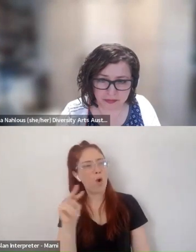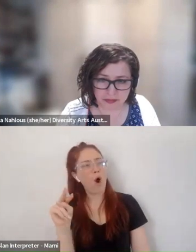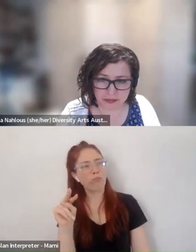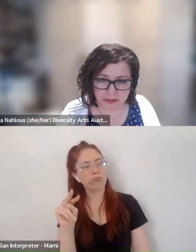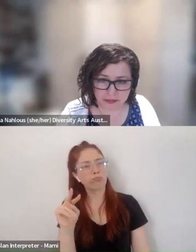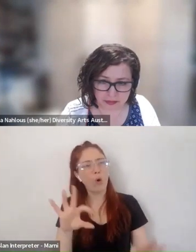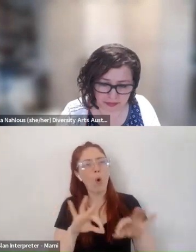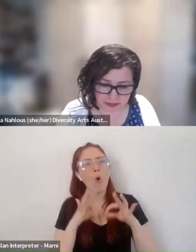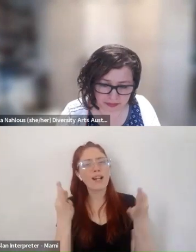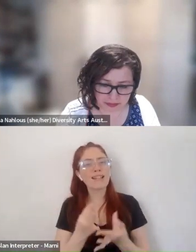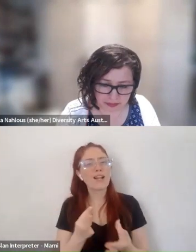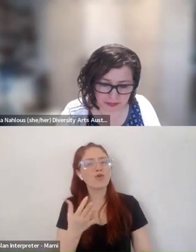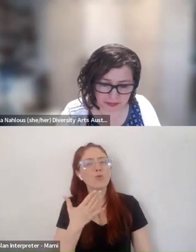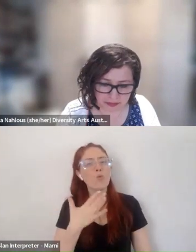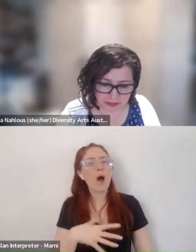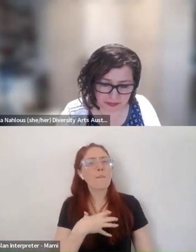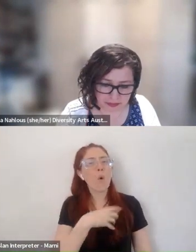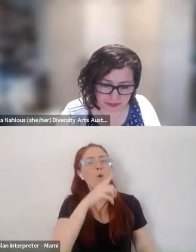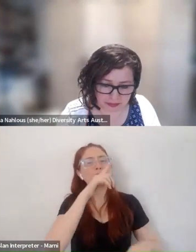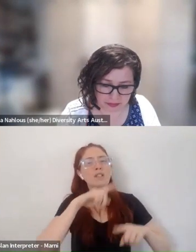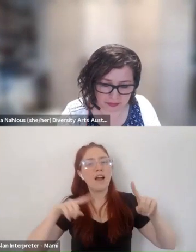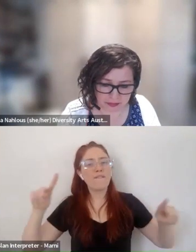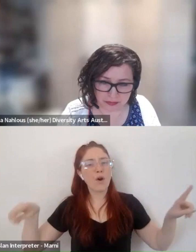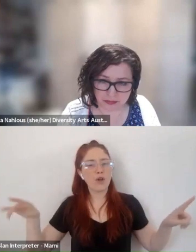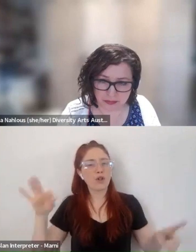They were looking for more diverse observers to be able to